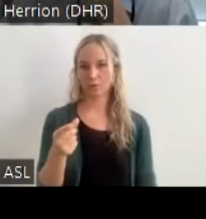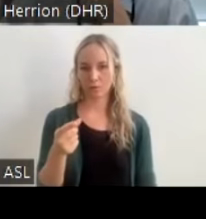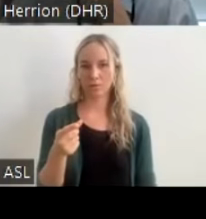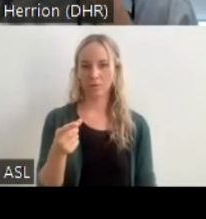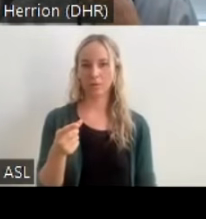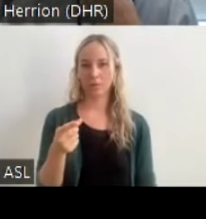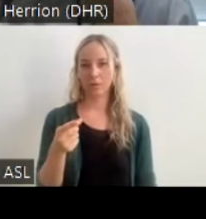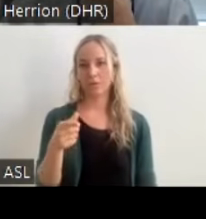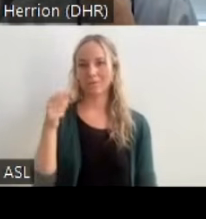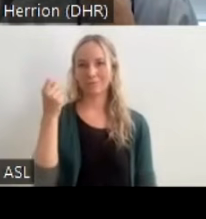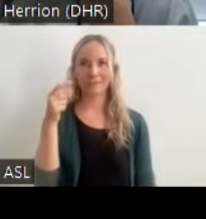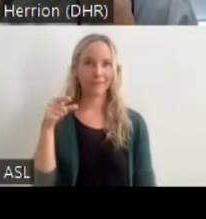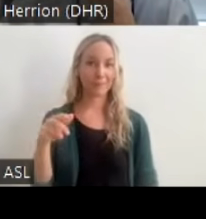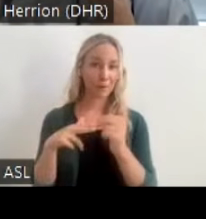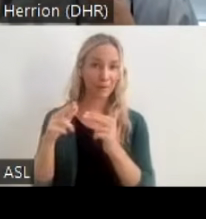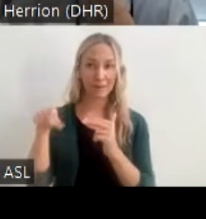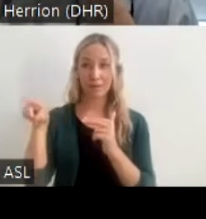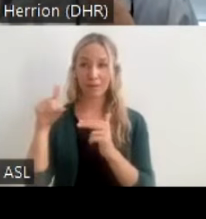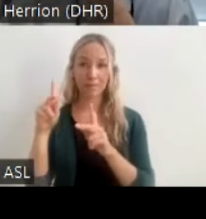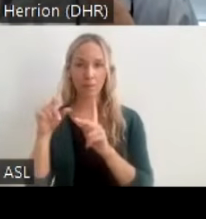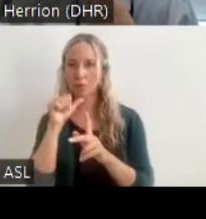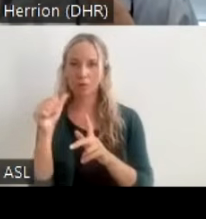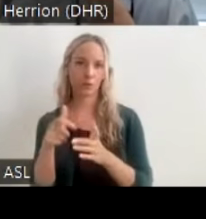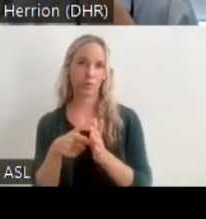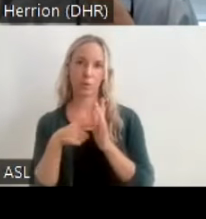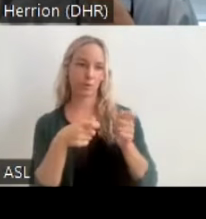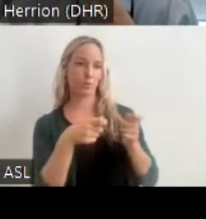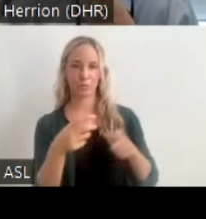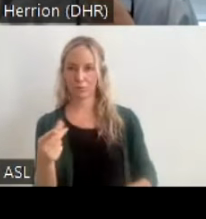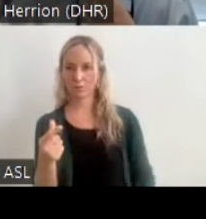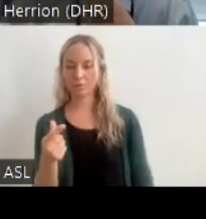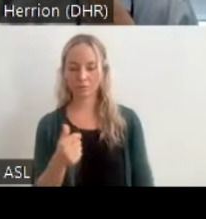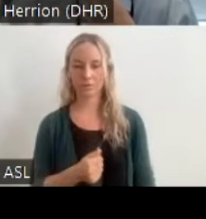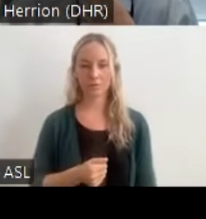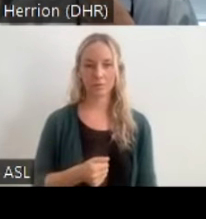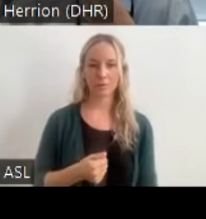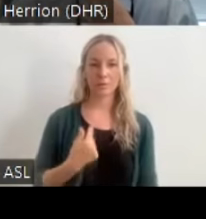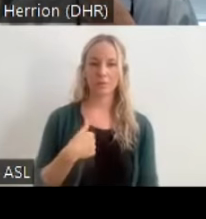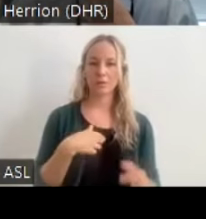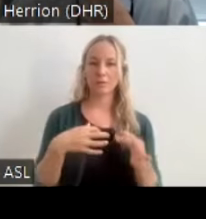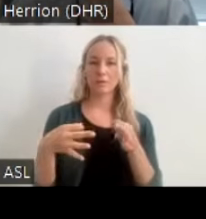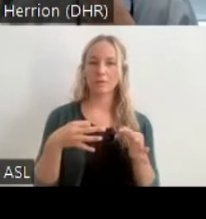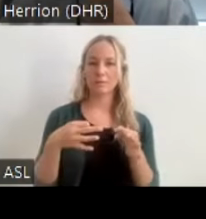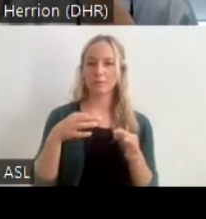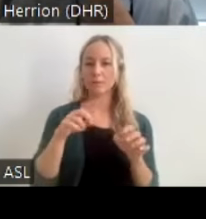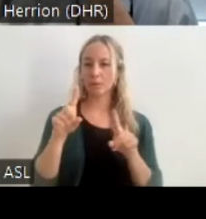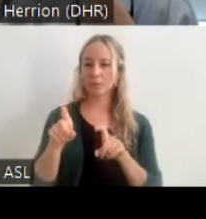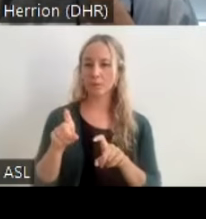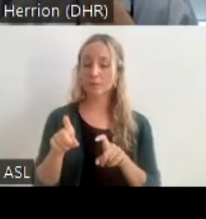accommodations can only ask is it a service animal and what work or task is the animal providing? There's no